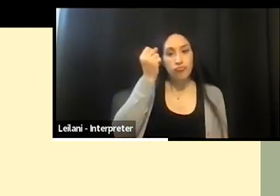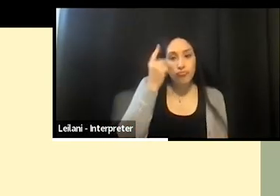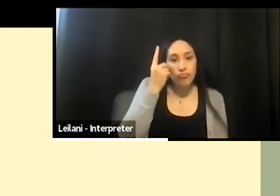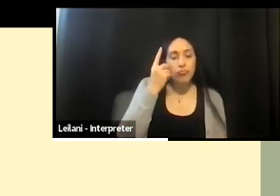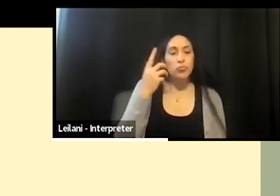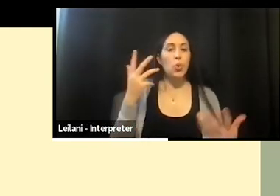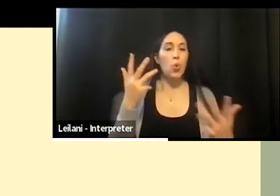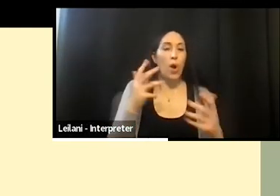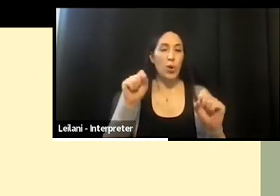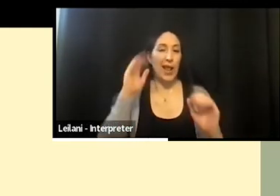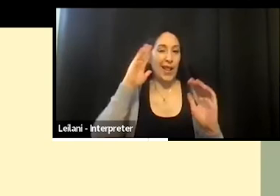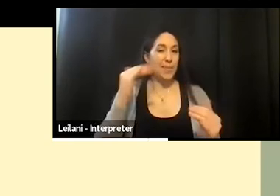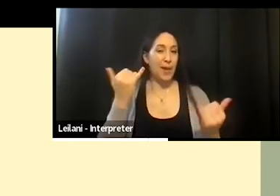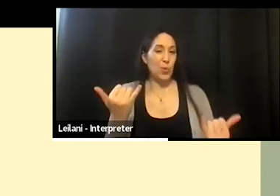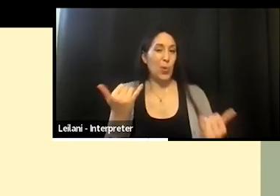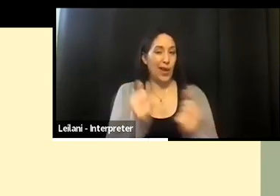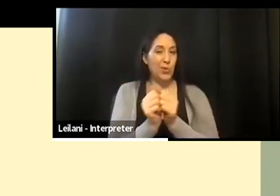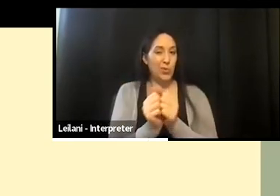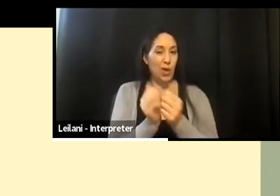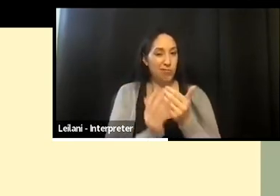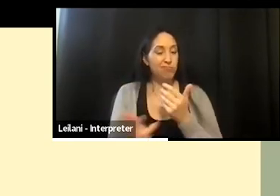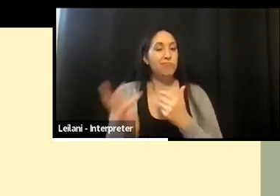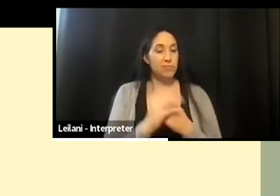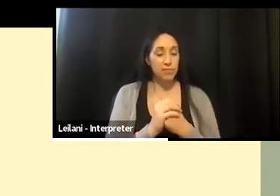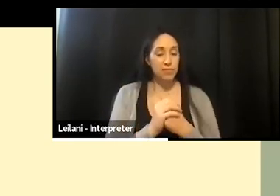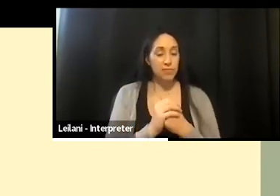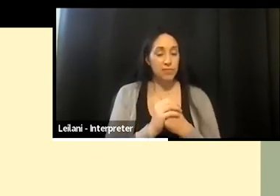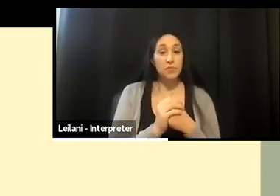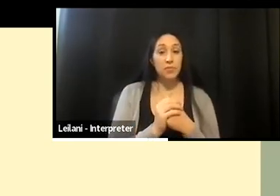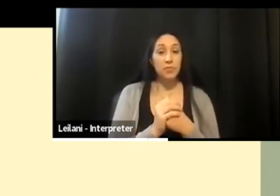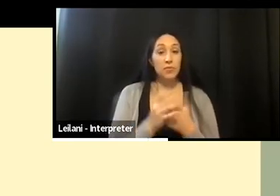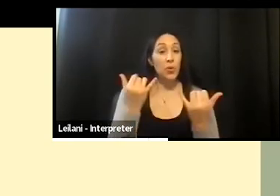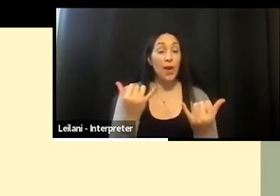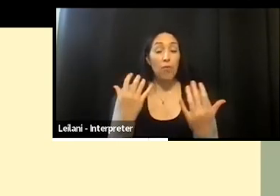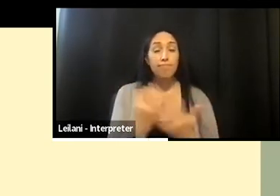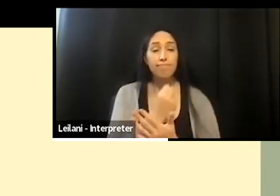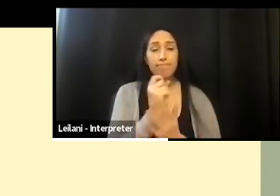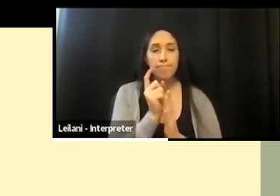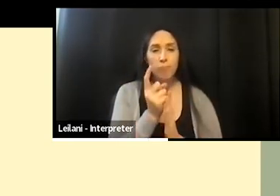in our time together. So right now, we're gonna take a moment to create the sacred space.